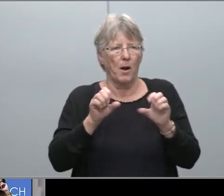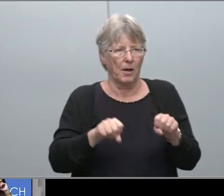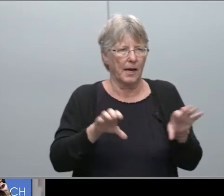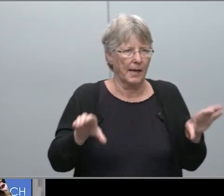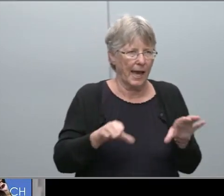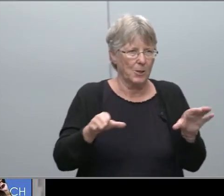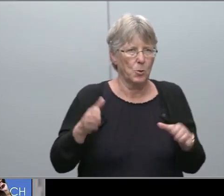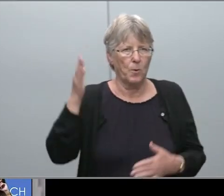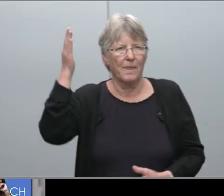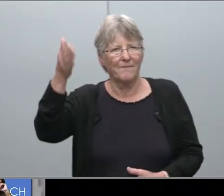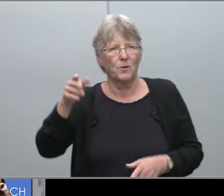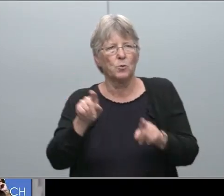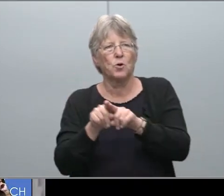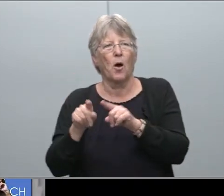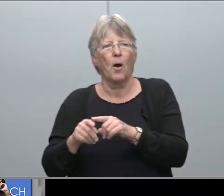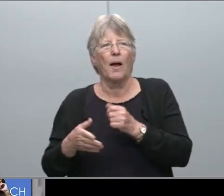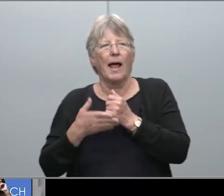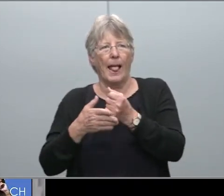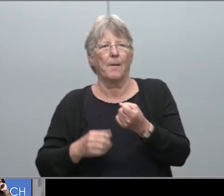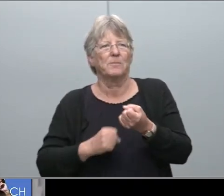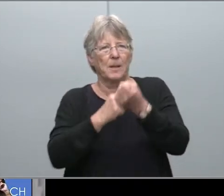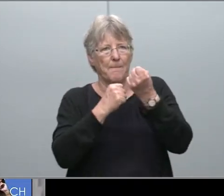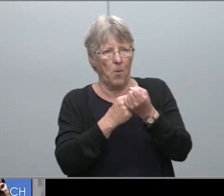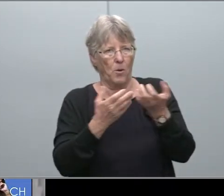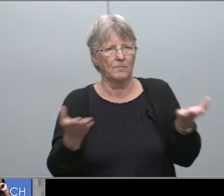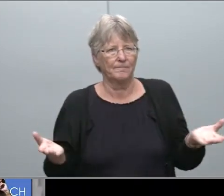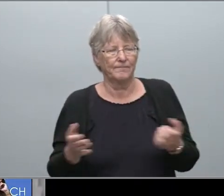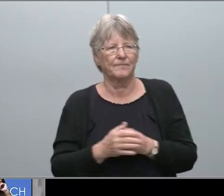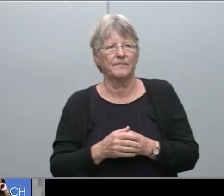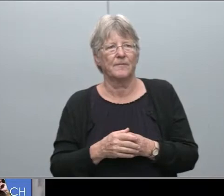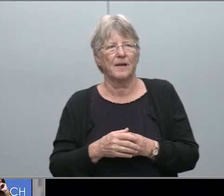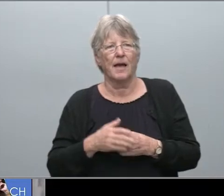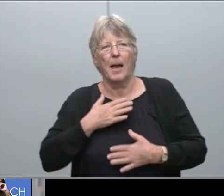Okay. I'm a little glitchy.